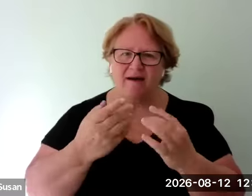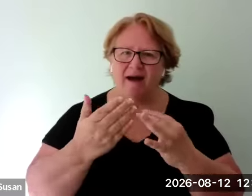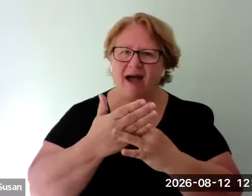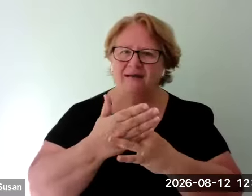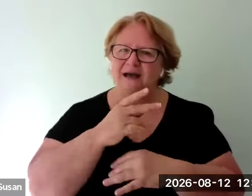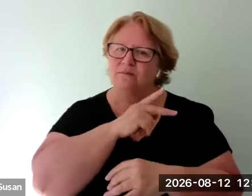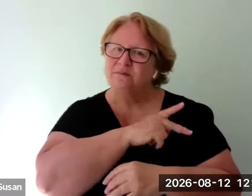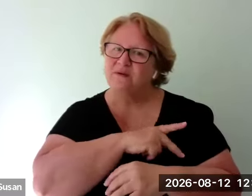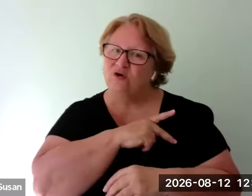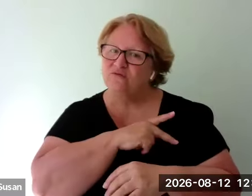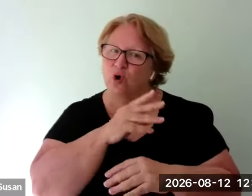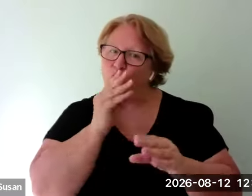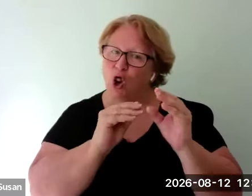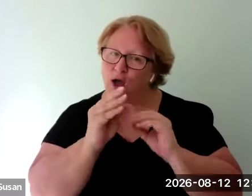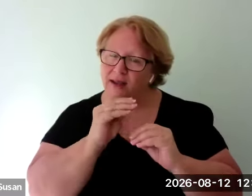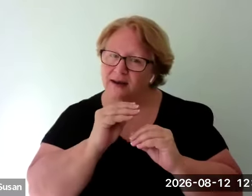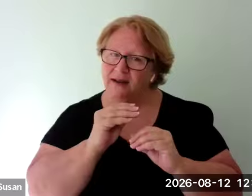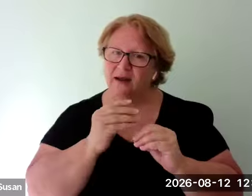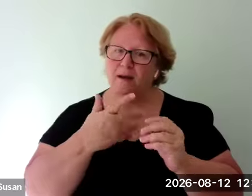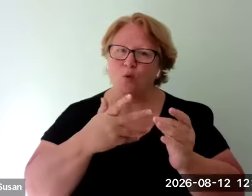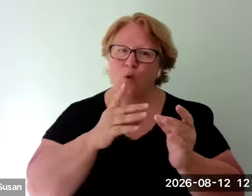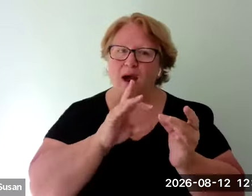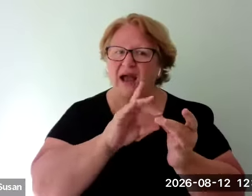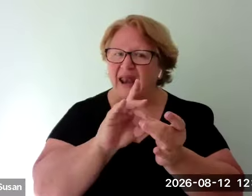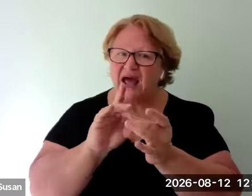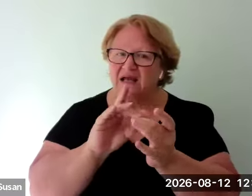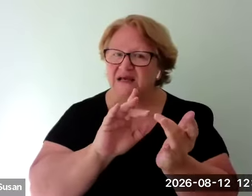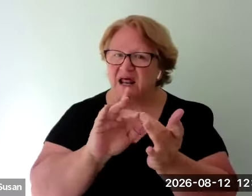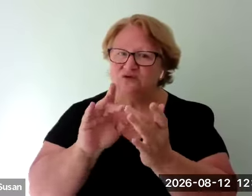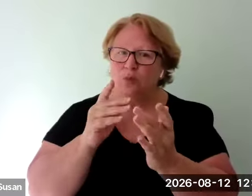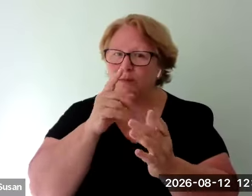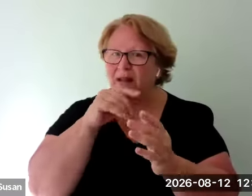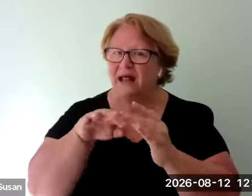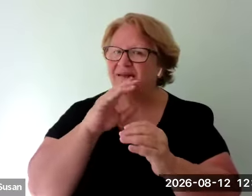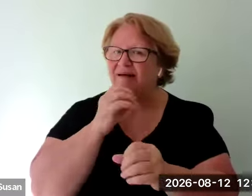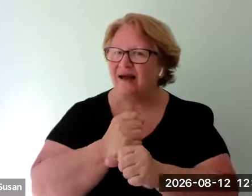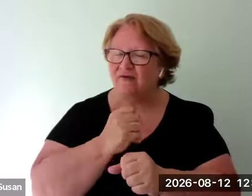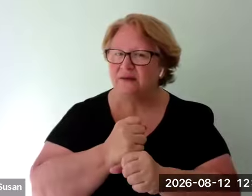community of peers to share and learn from each other, access professional learning opportunities and connections